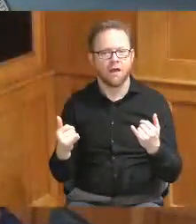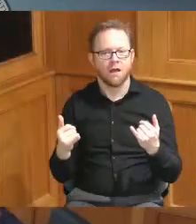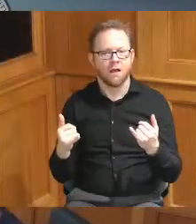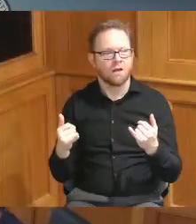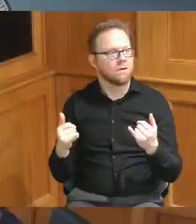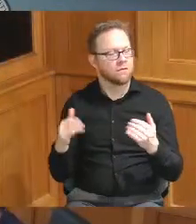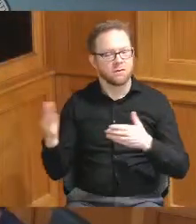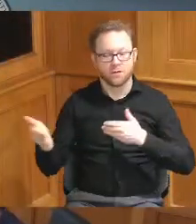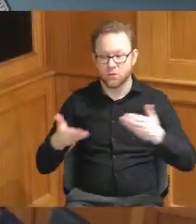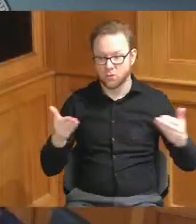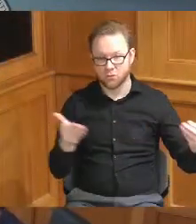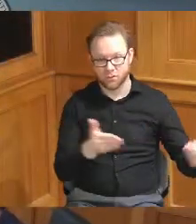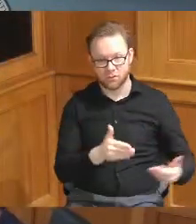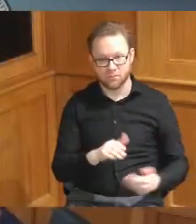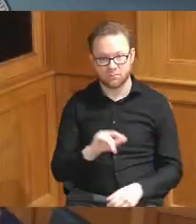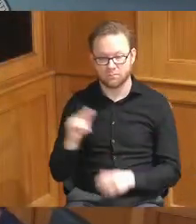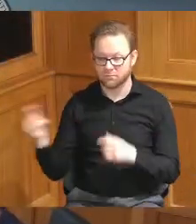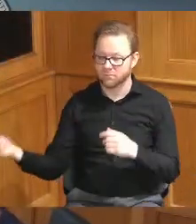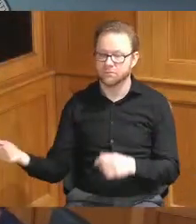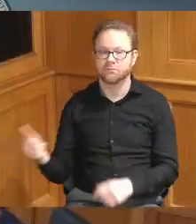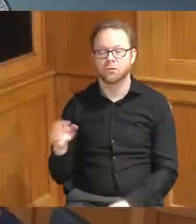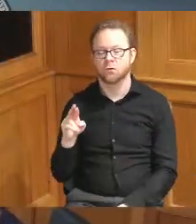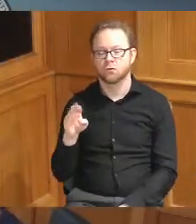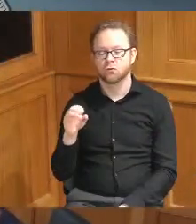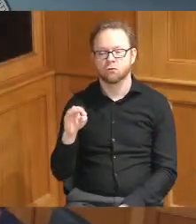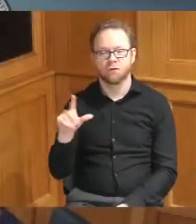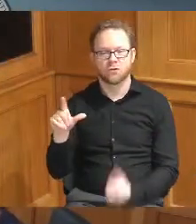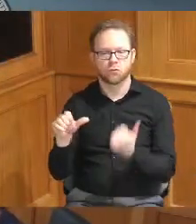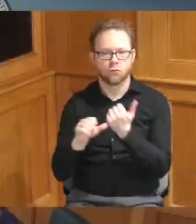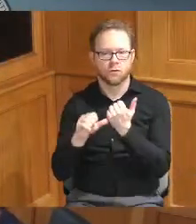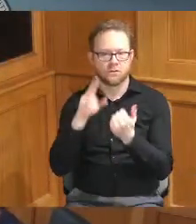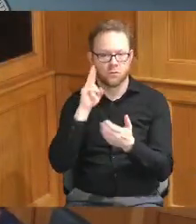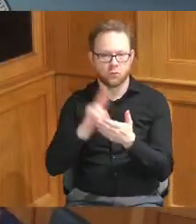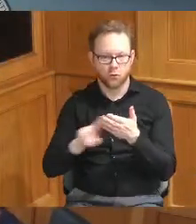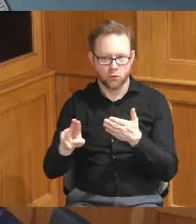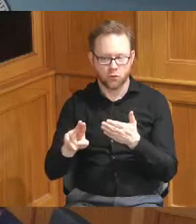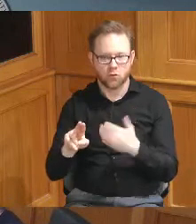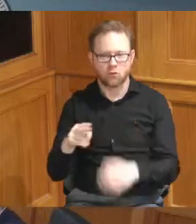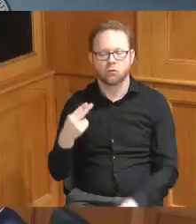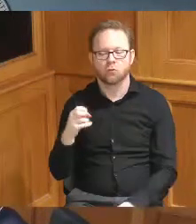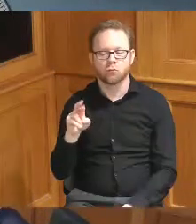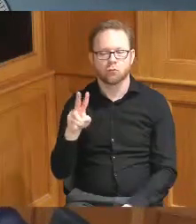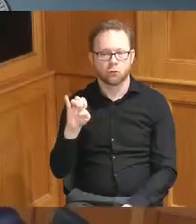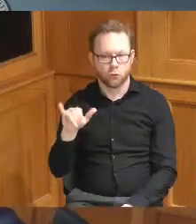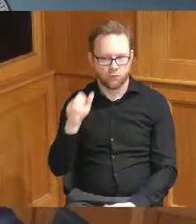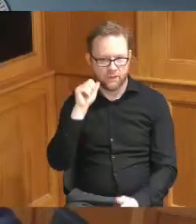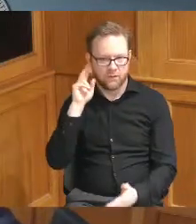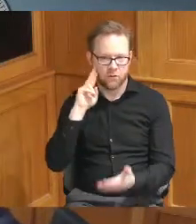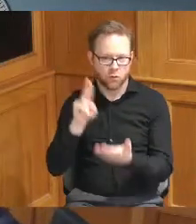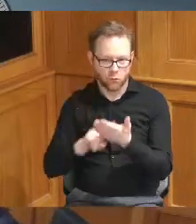Chrissy Rachel assistant Clerk Leslie Hervey Clerk to the Board